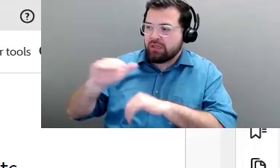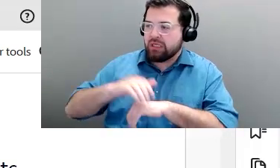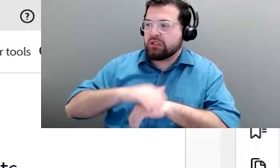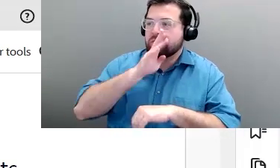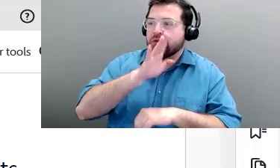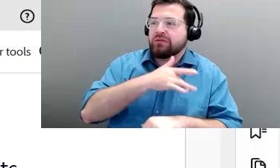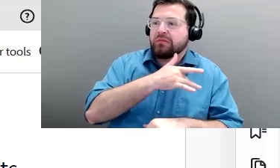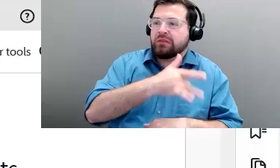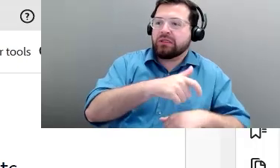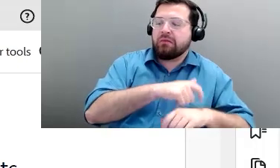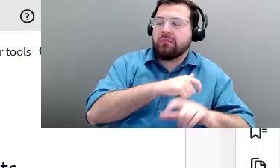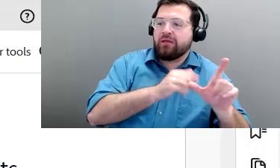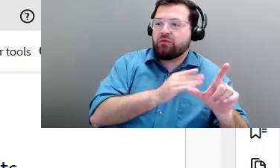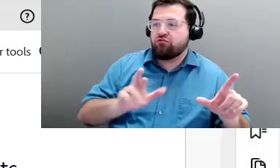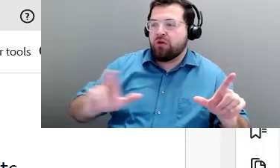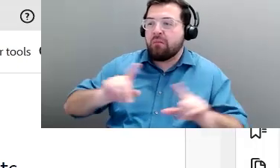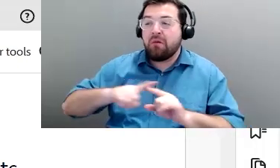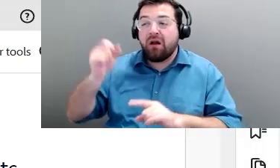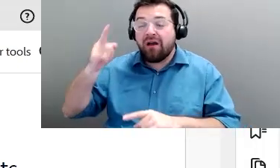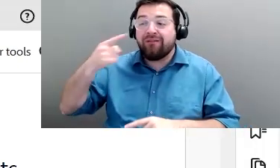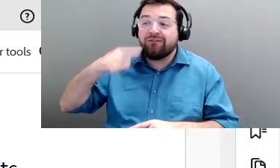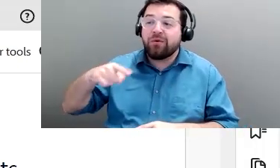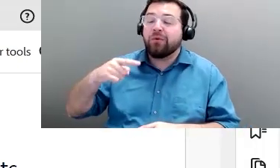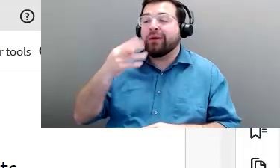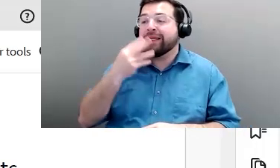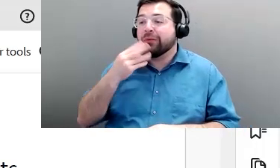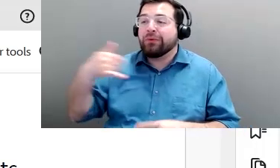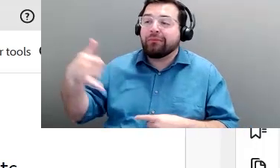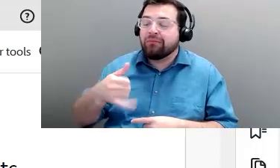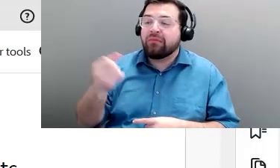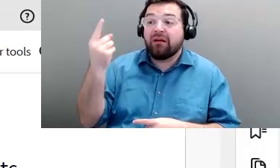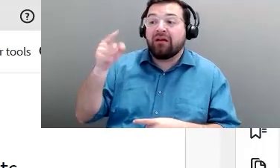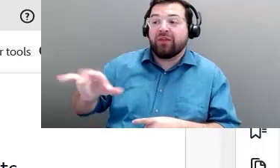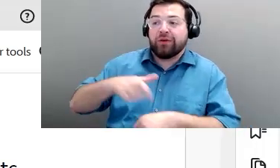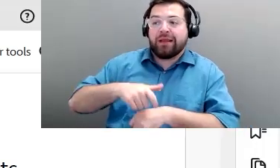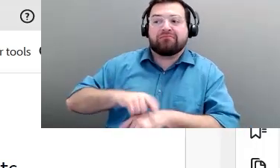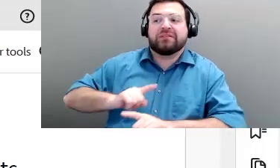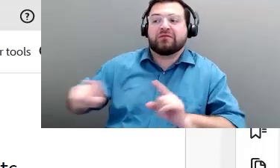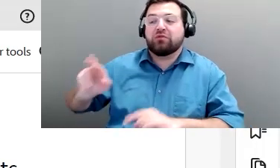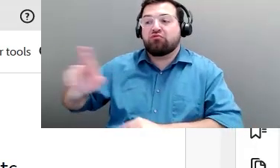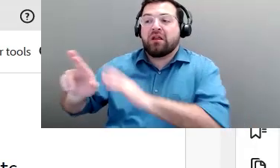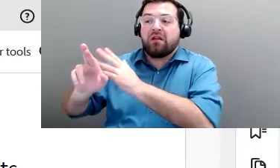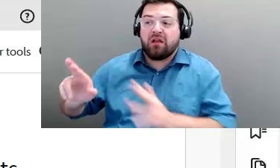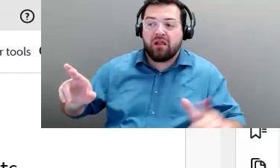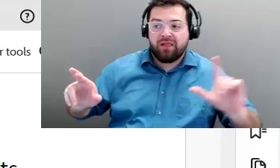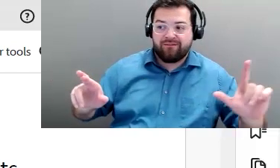On the other hand, a speaker of Hebrew or Arabic does not see time the same way. They see it from right to left. It's interesting because a language doesn't